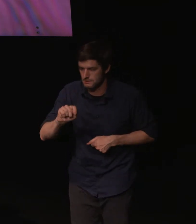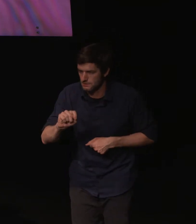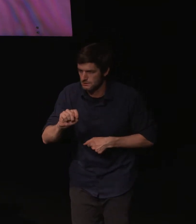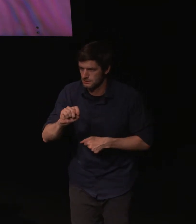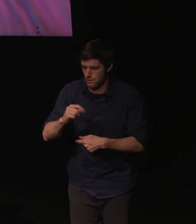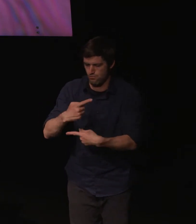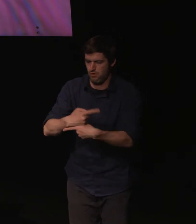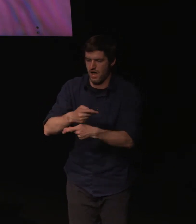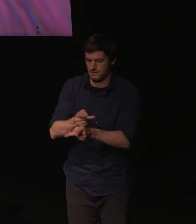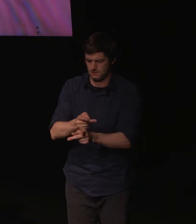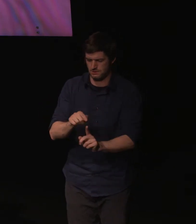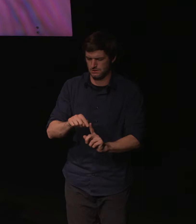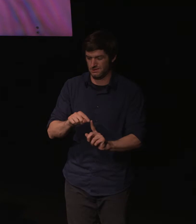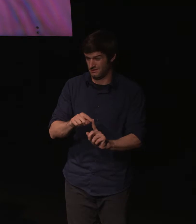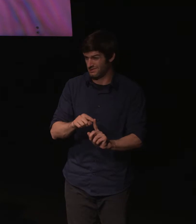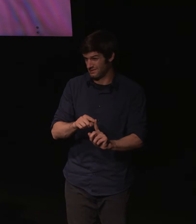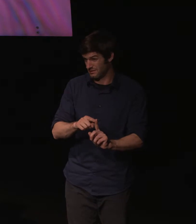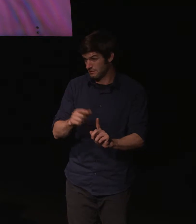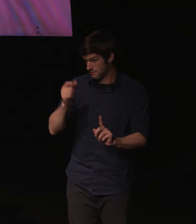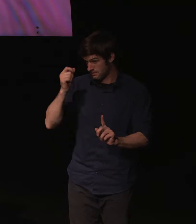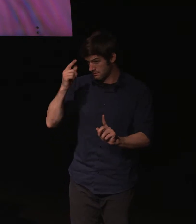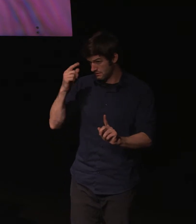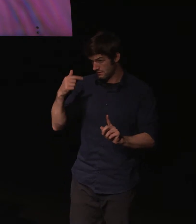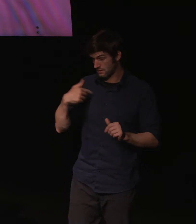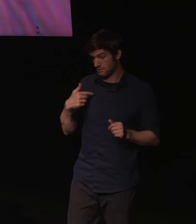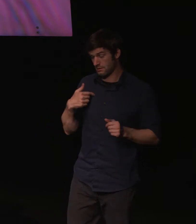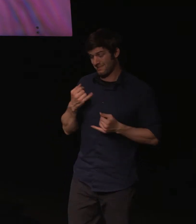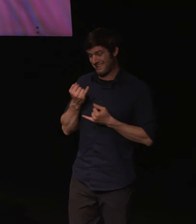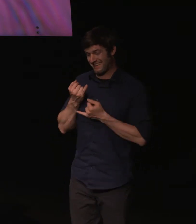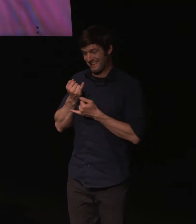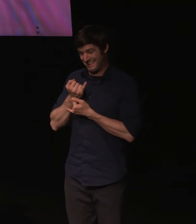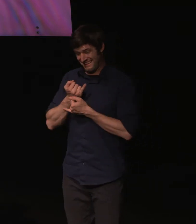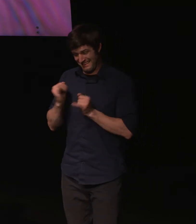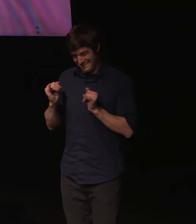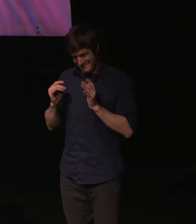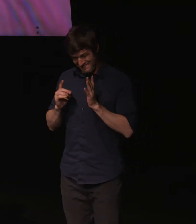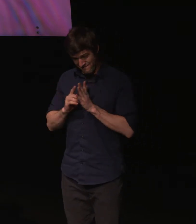As an indie developer, over time, I've learned that games are more than product.